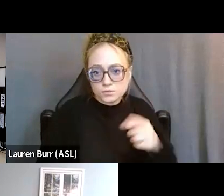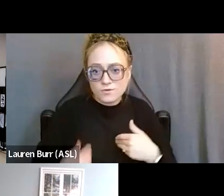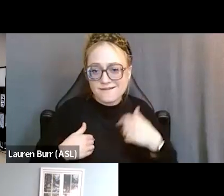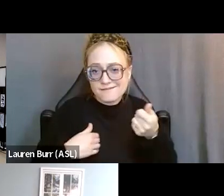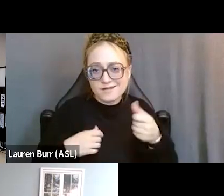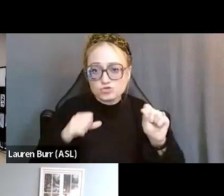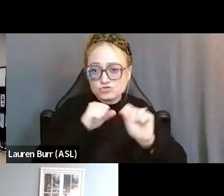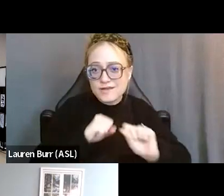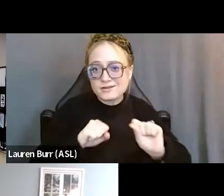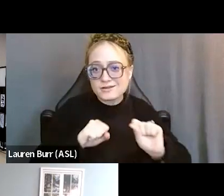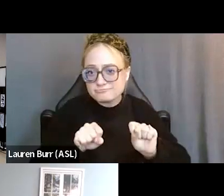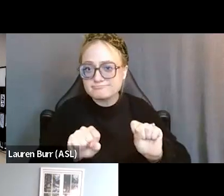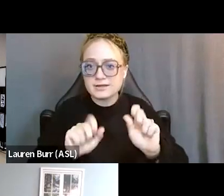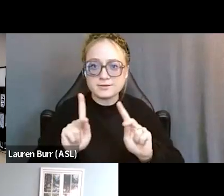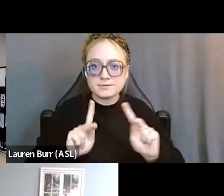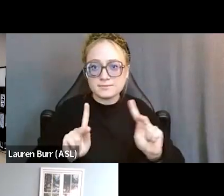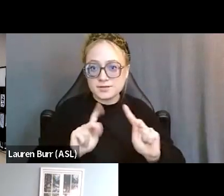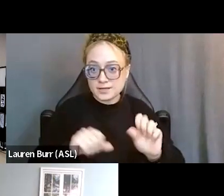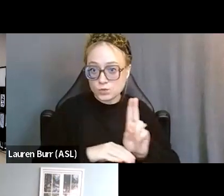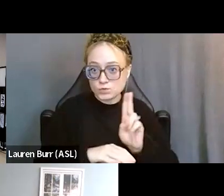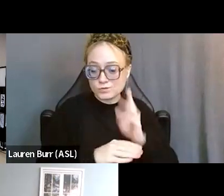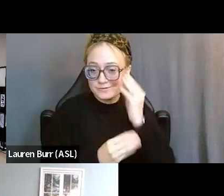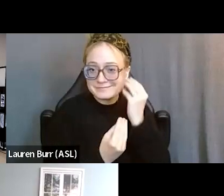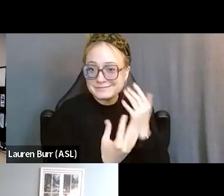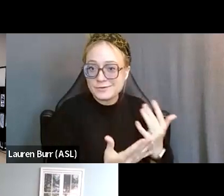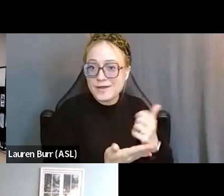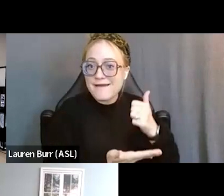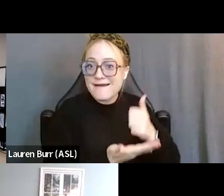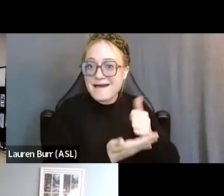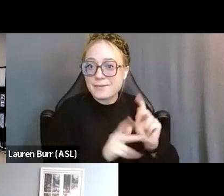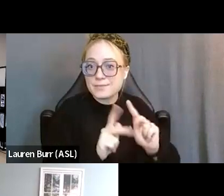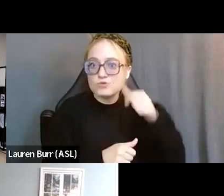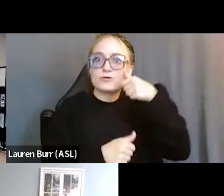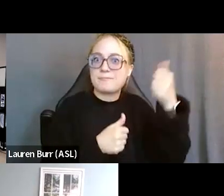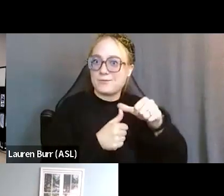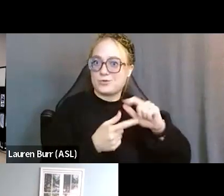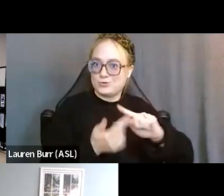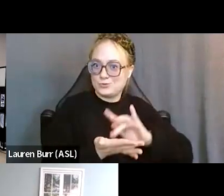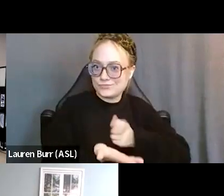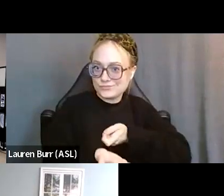to take meds if they want to take them? Yeah, sometimes people don't take medication